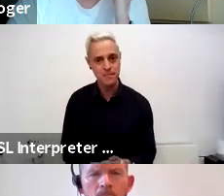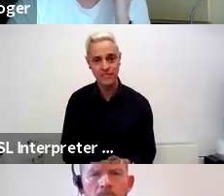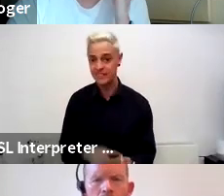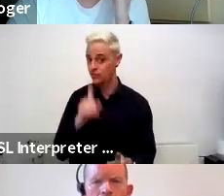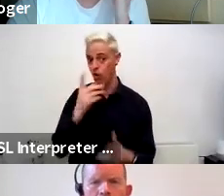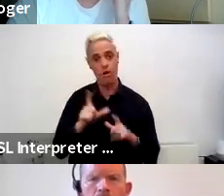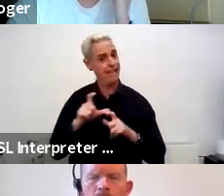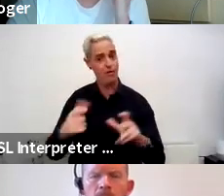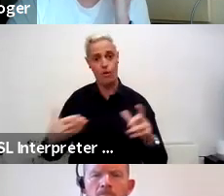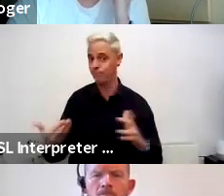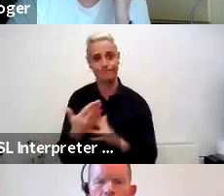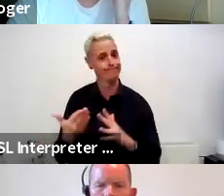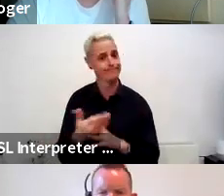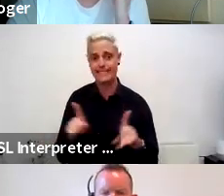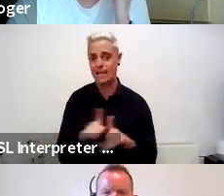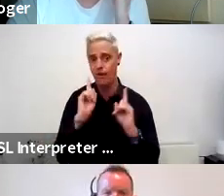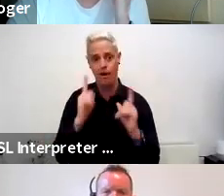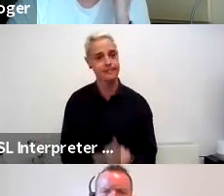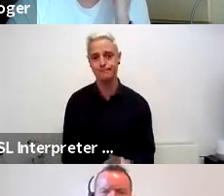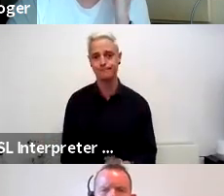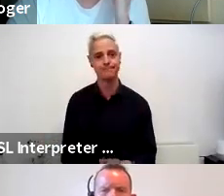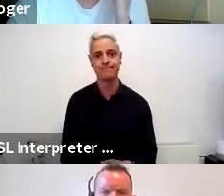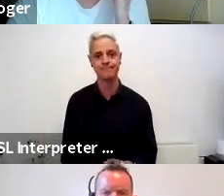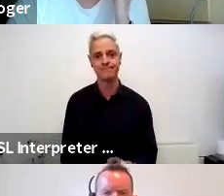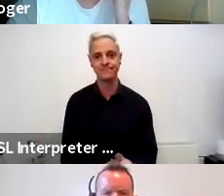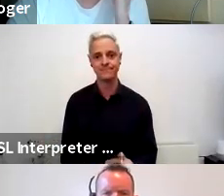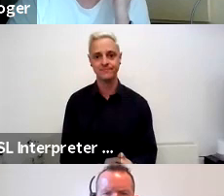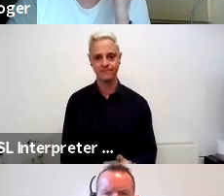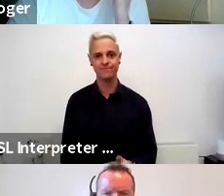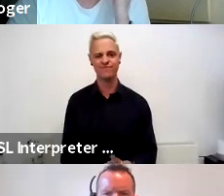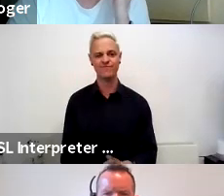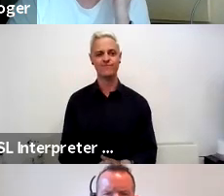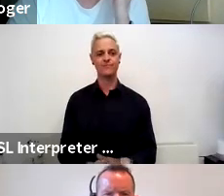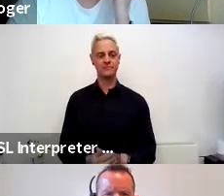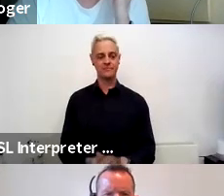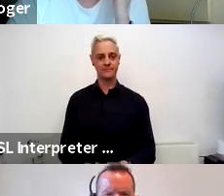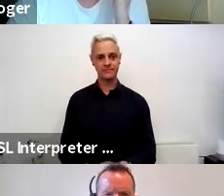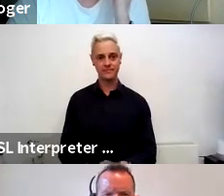This can't go on minute. Thank you.